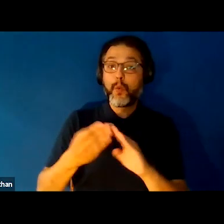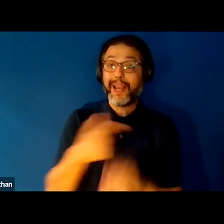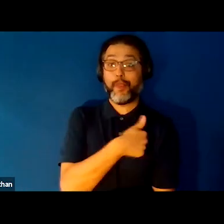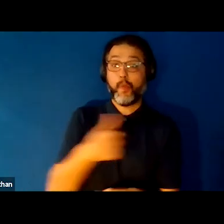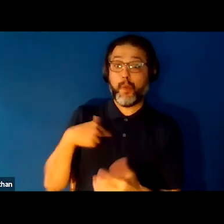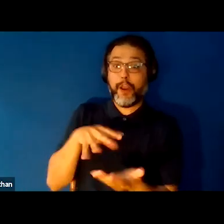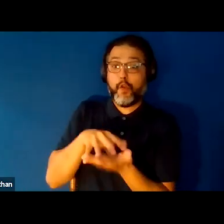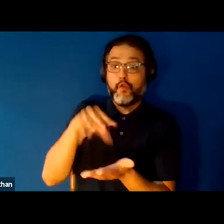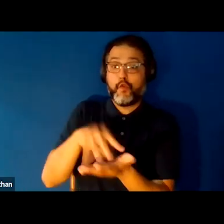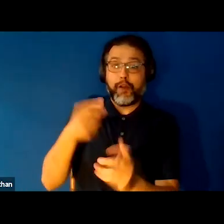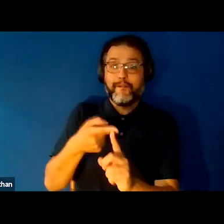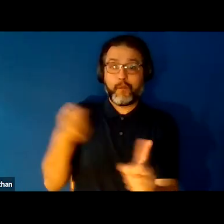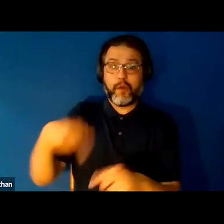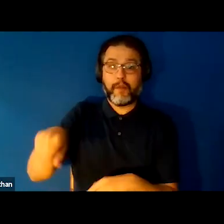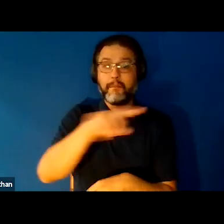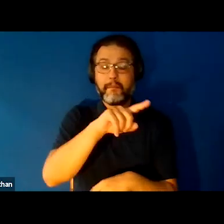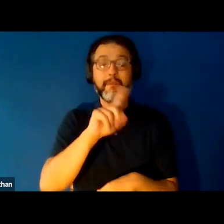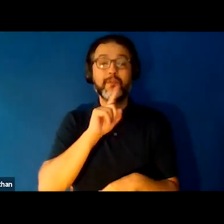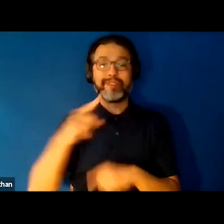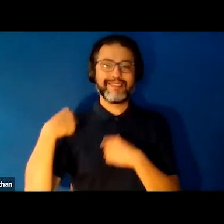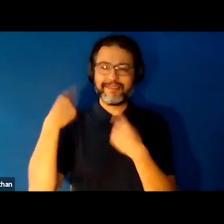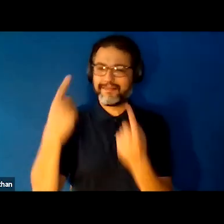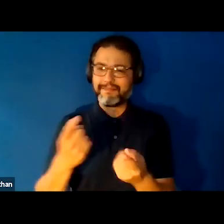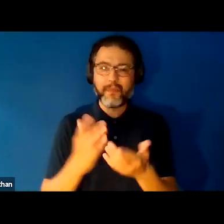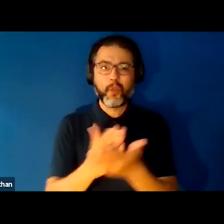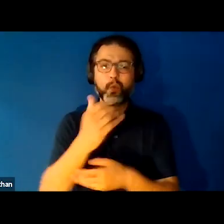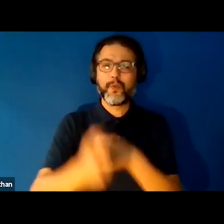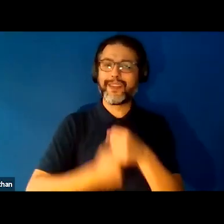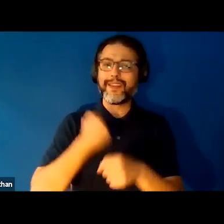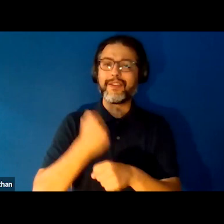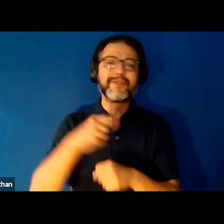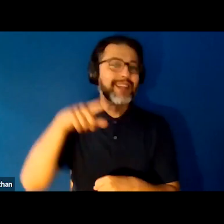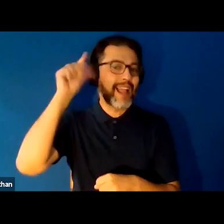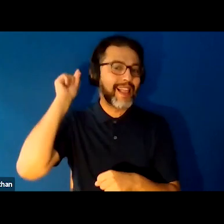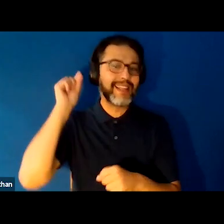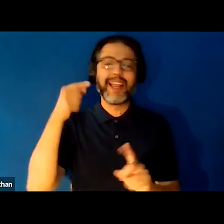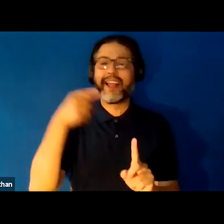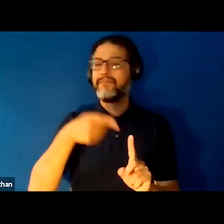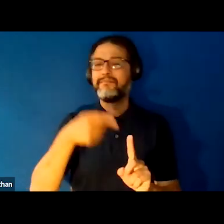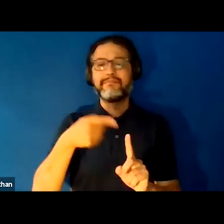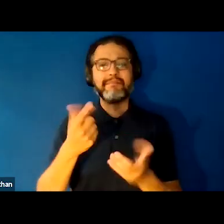And I would say that, through the years, Gallaudet has been very generous in helping us learn